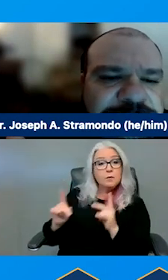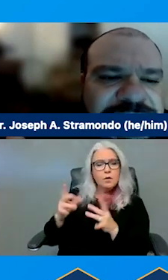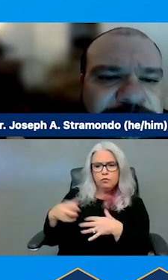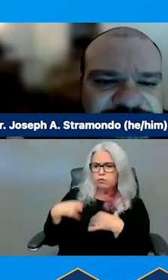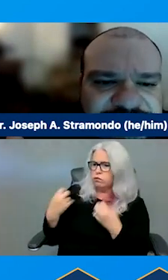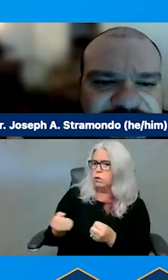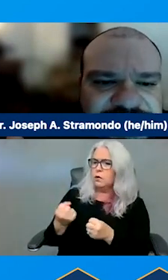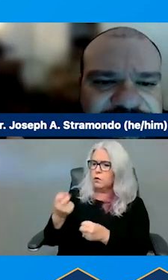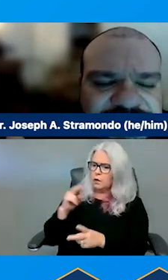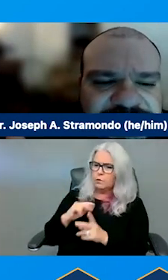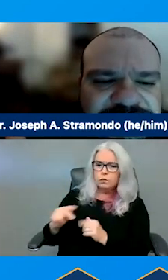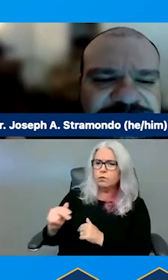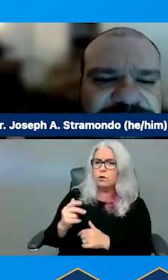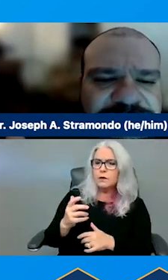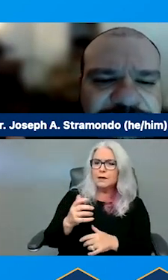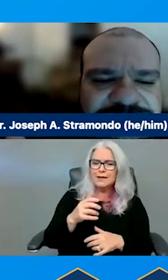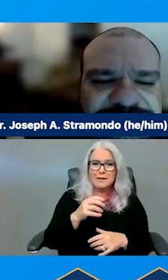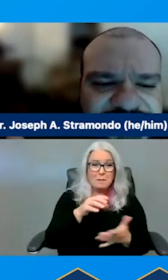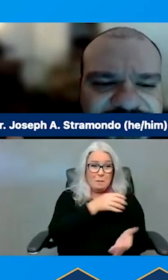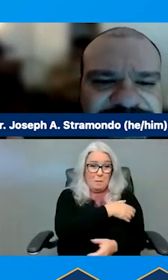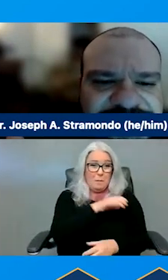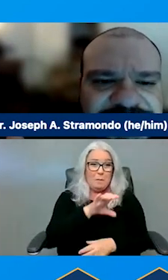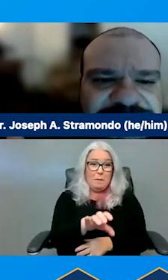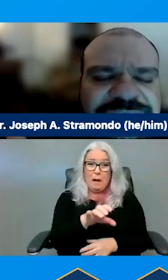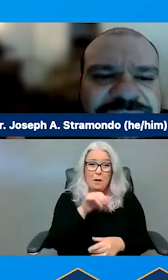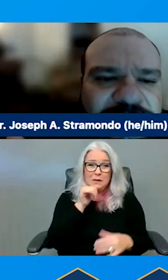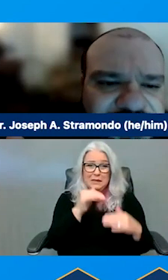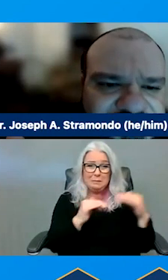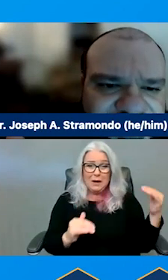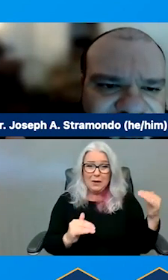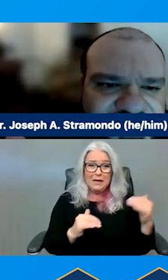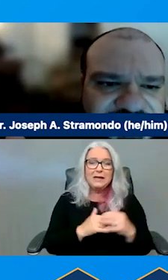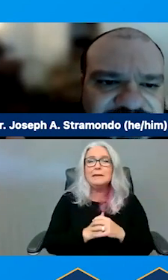have anything to do with power disparity. And so what I want to say is that health disparity